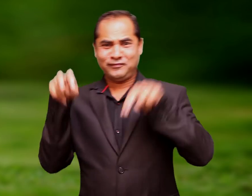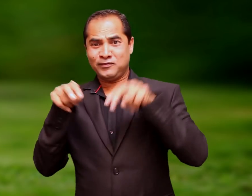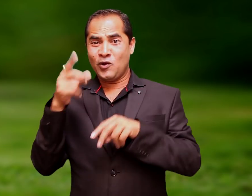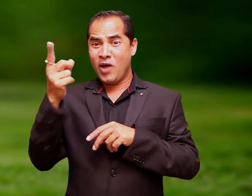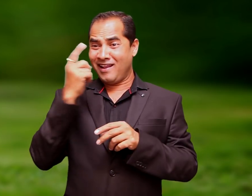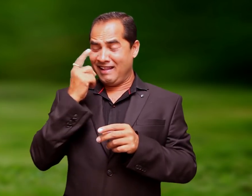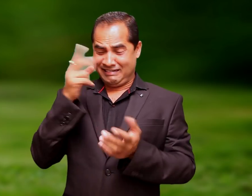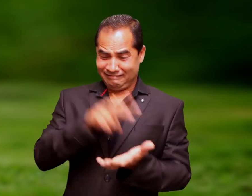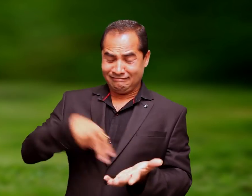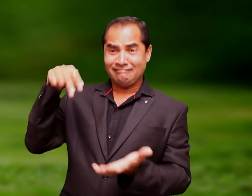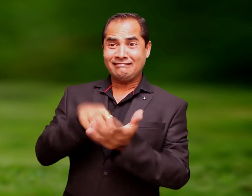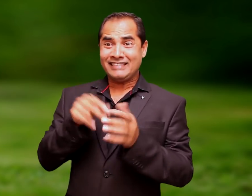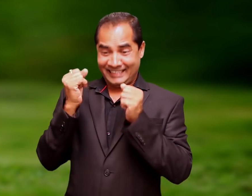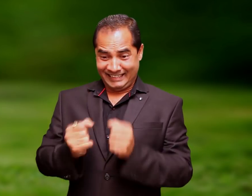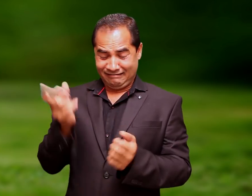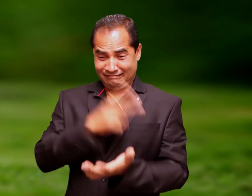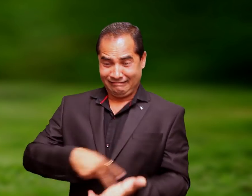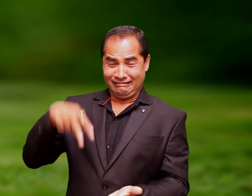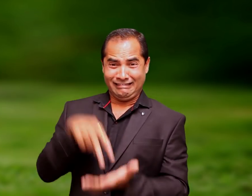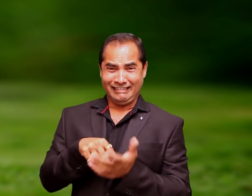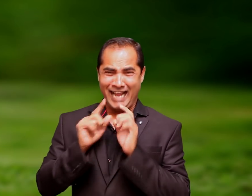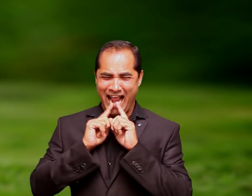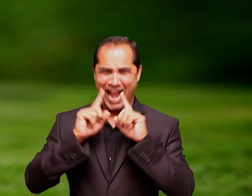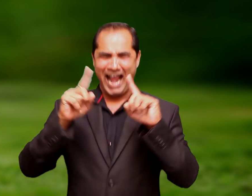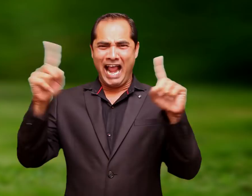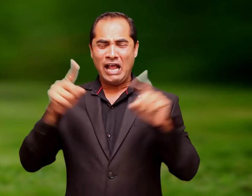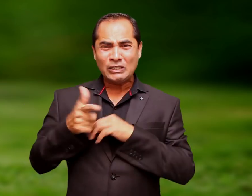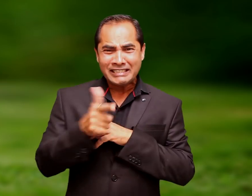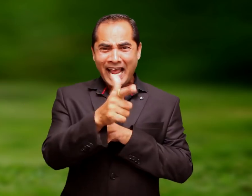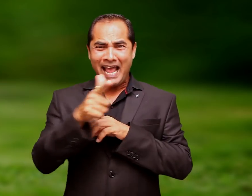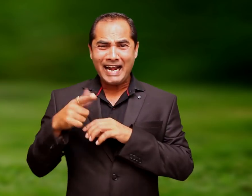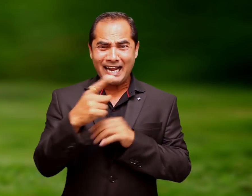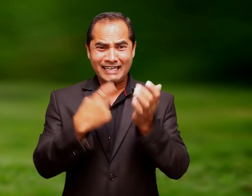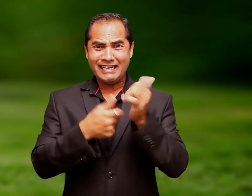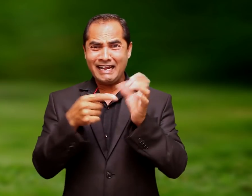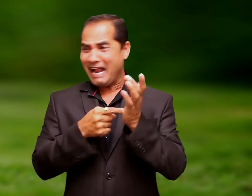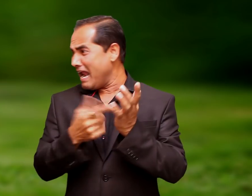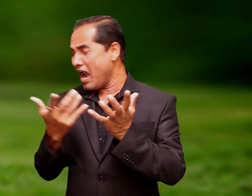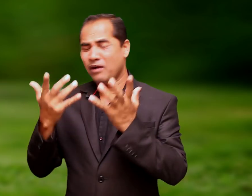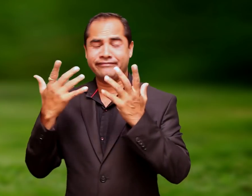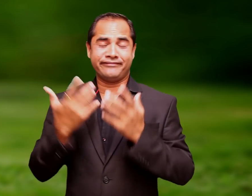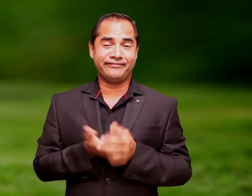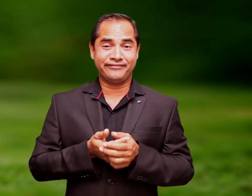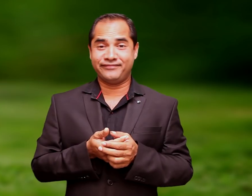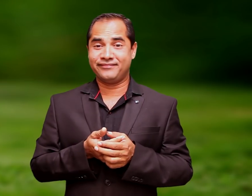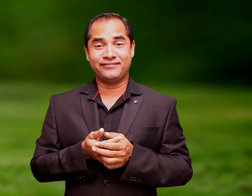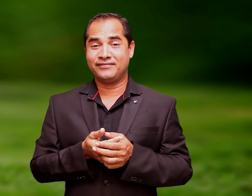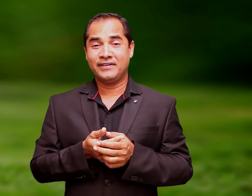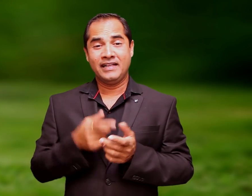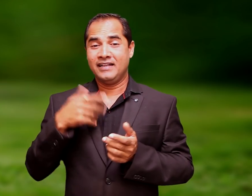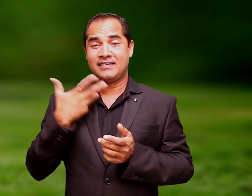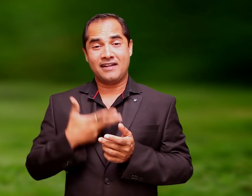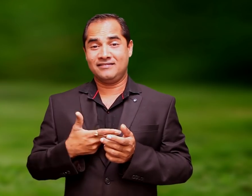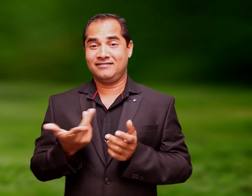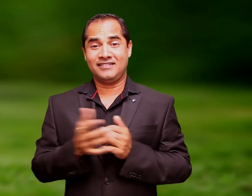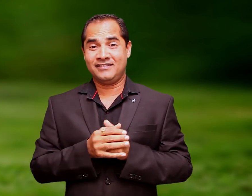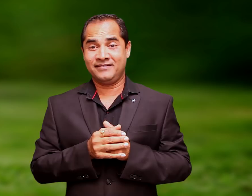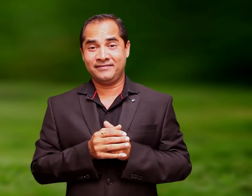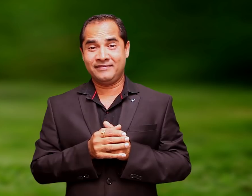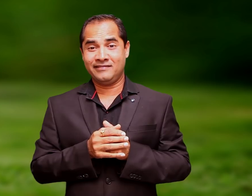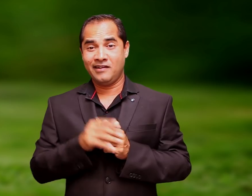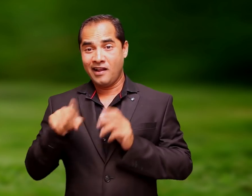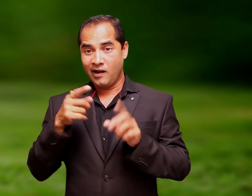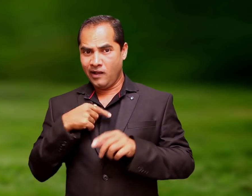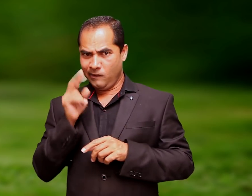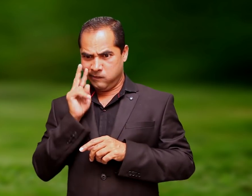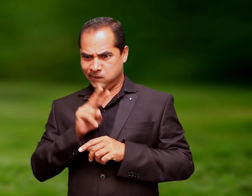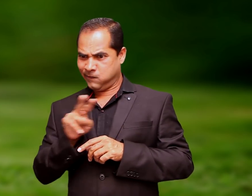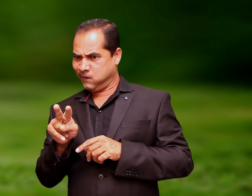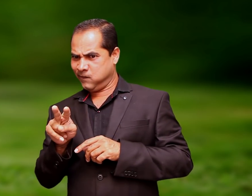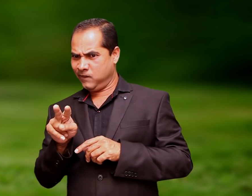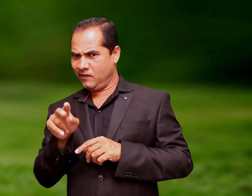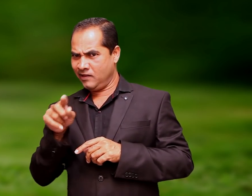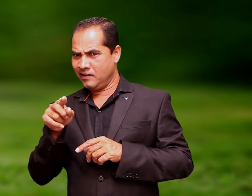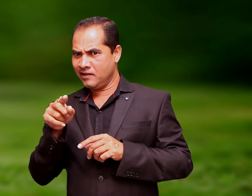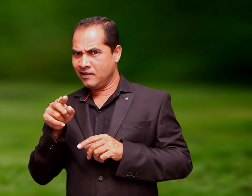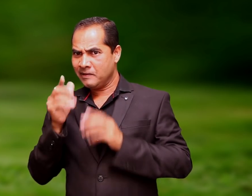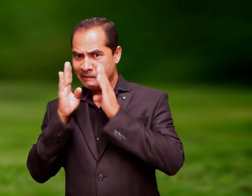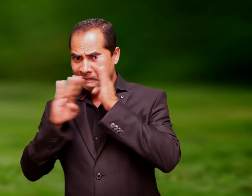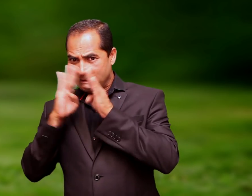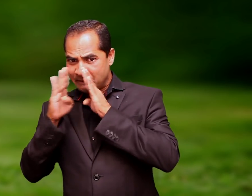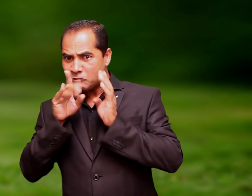screaming out - 'A rat, a rat'. I caught sight of Mij's tail